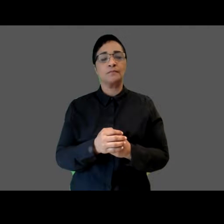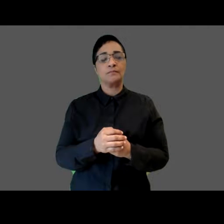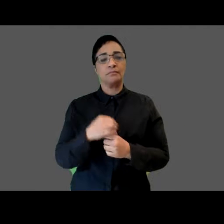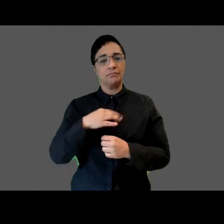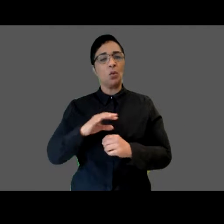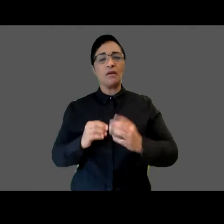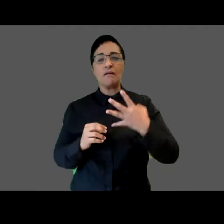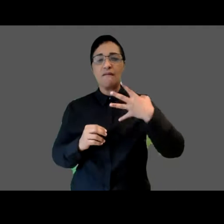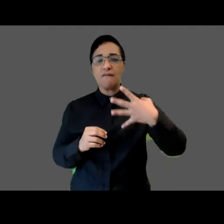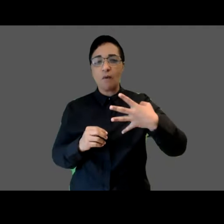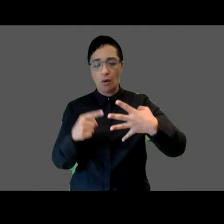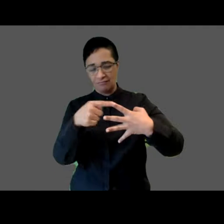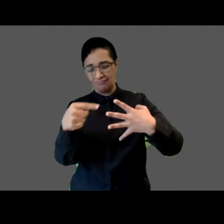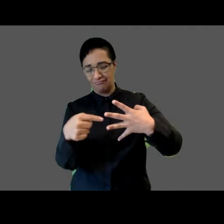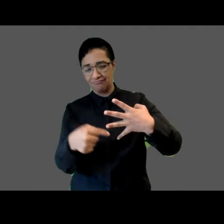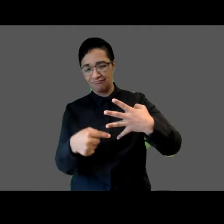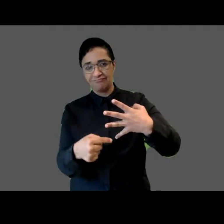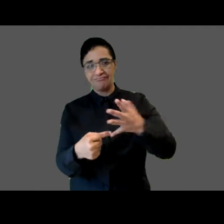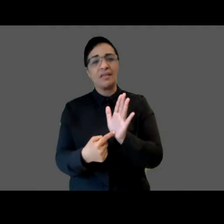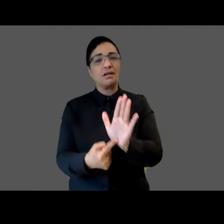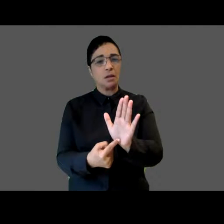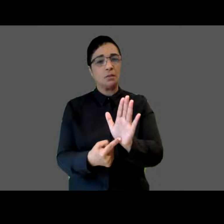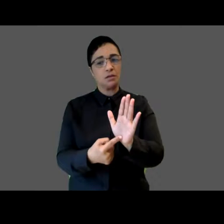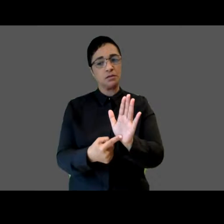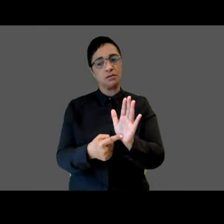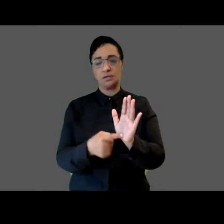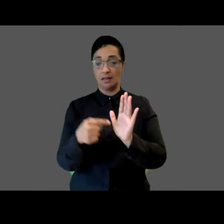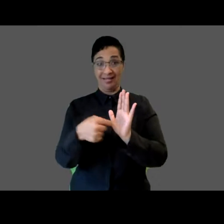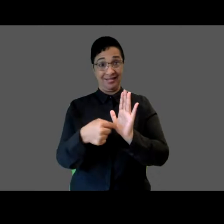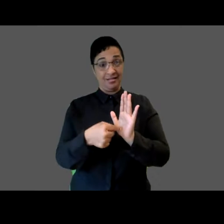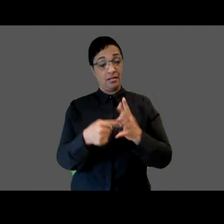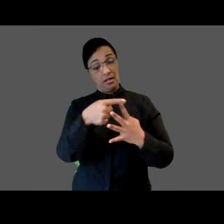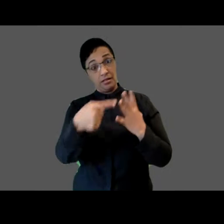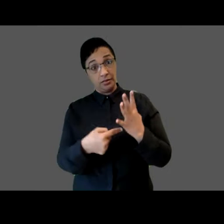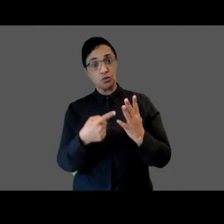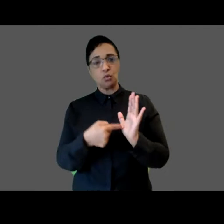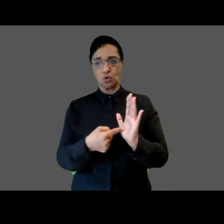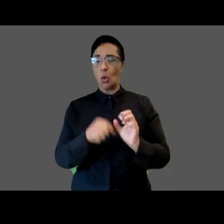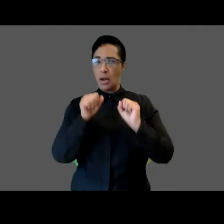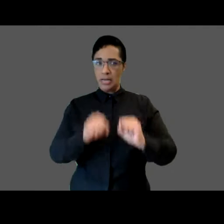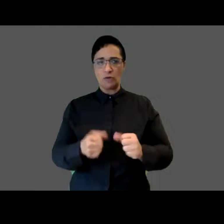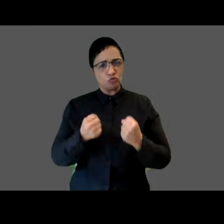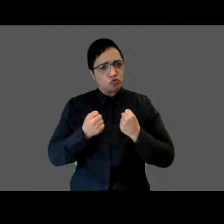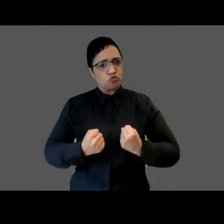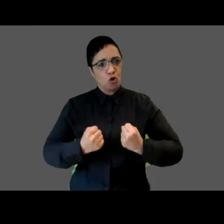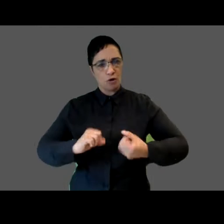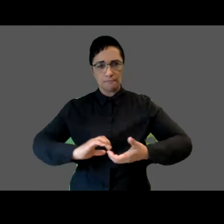that illustrate in our view what strengthen collaboration that we see more and more happening